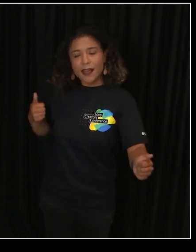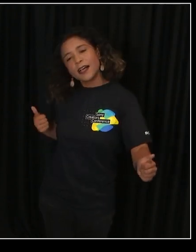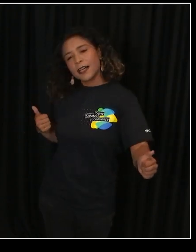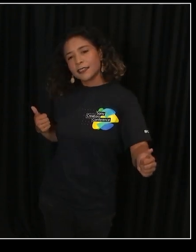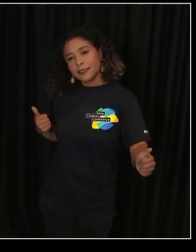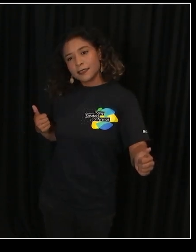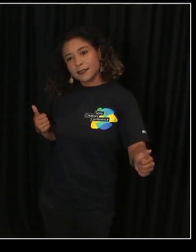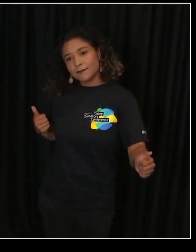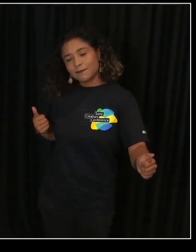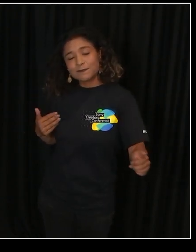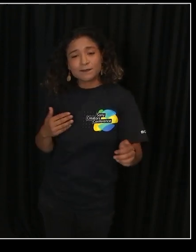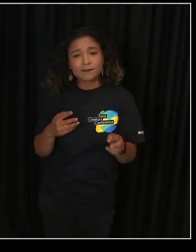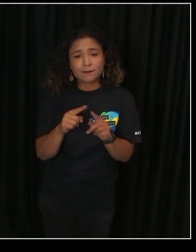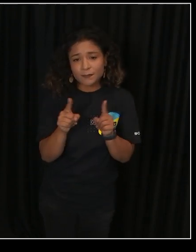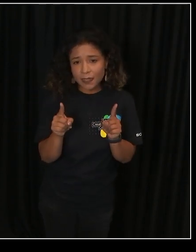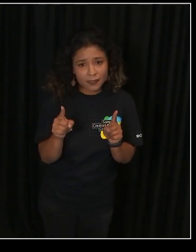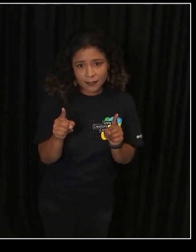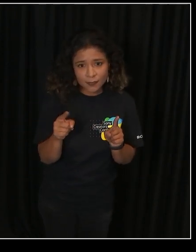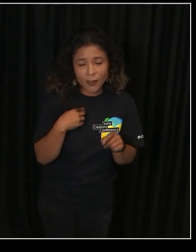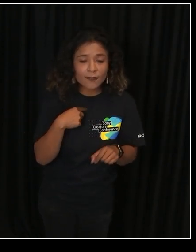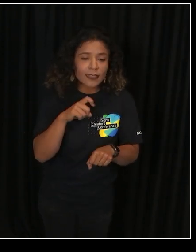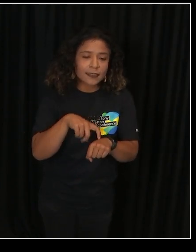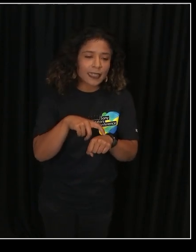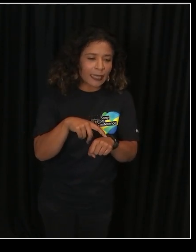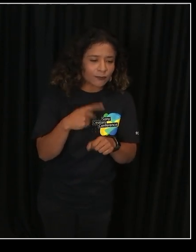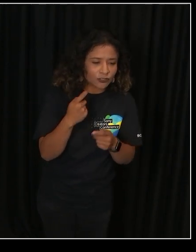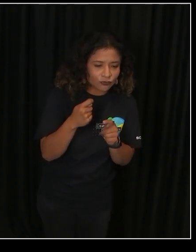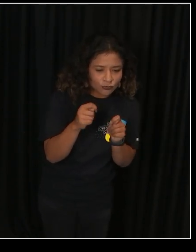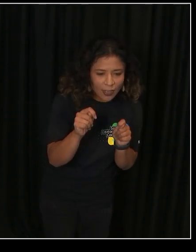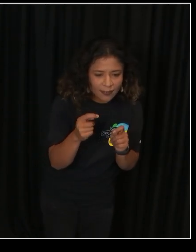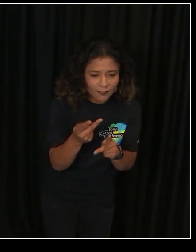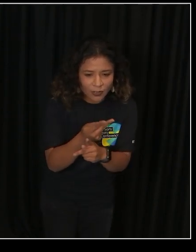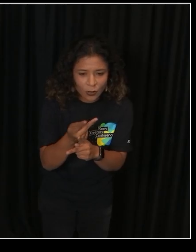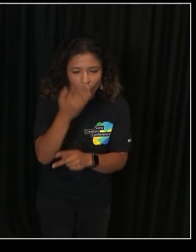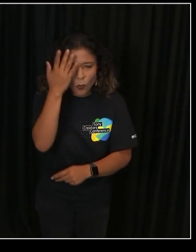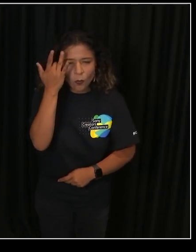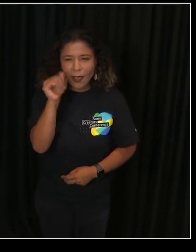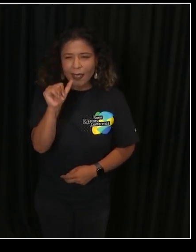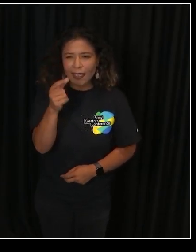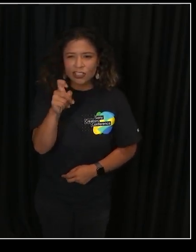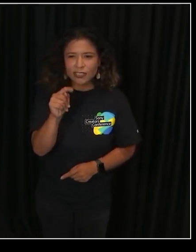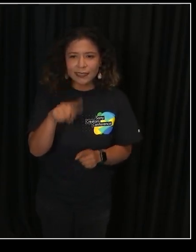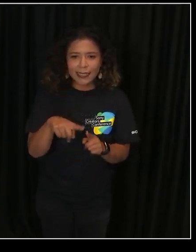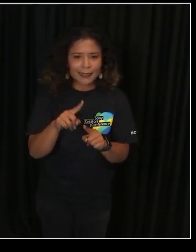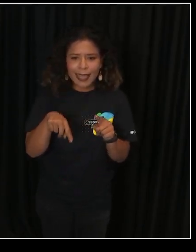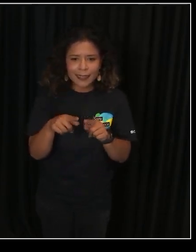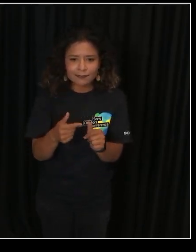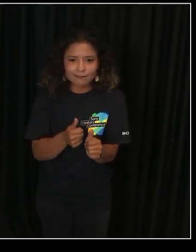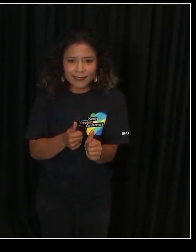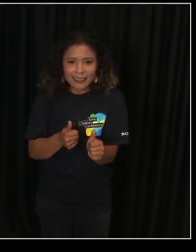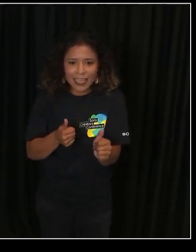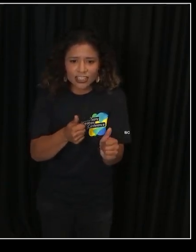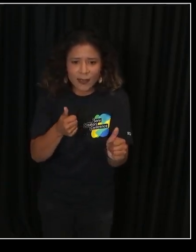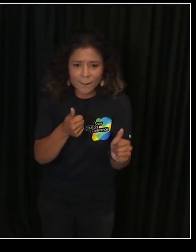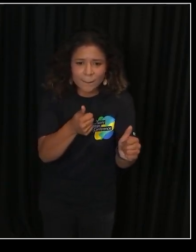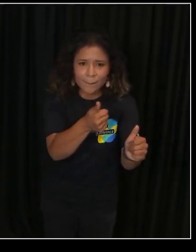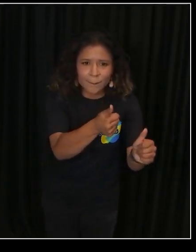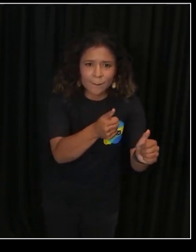However, we had also spent time trying to figure out why the agent wasn't able to catch up to cars ahead of it when it was clearly faster